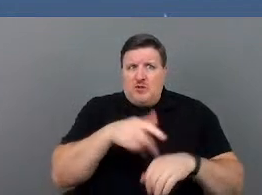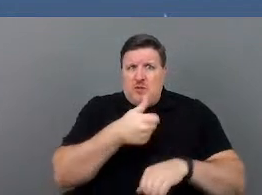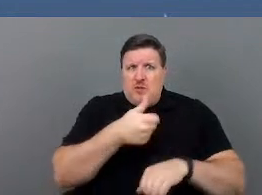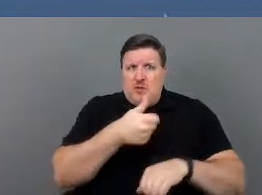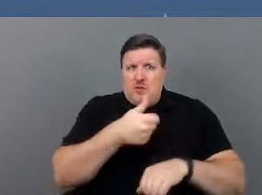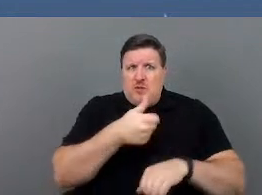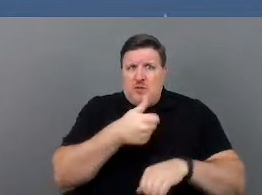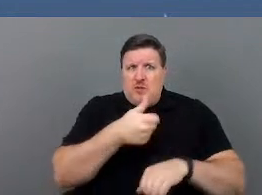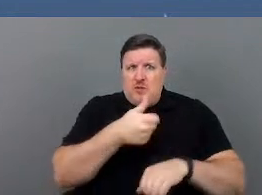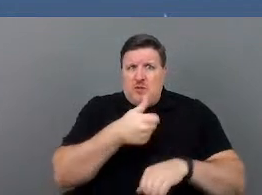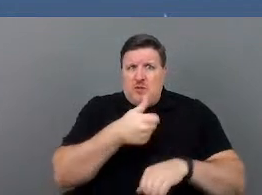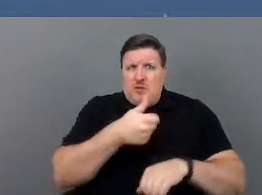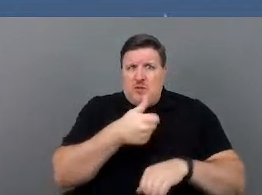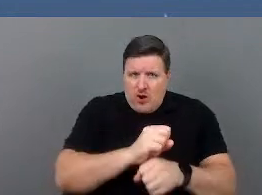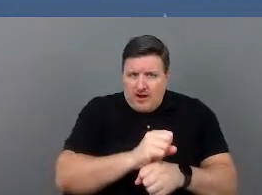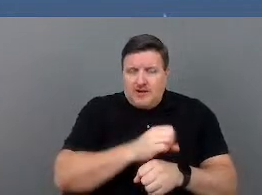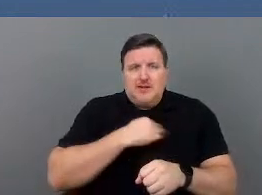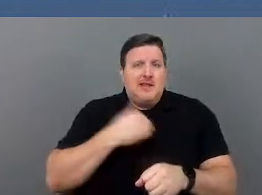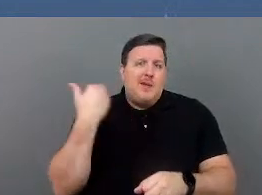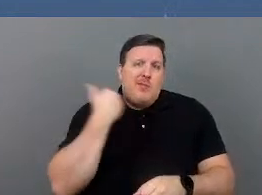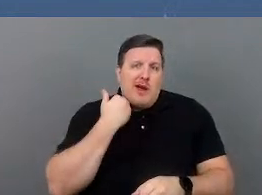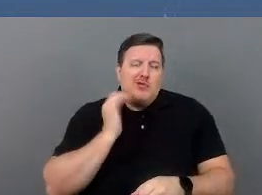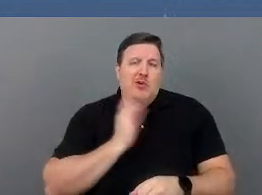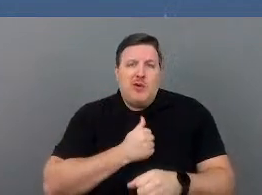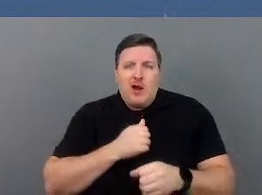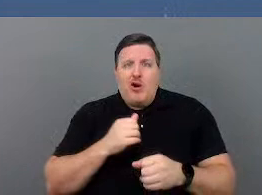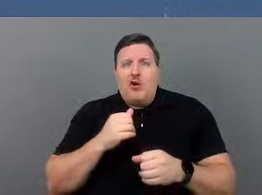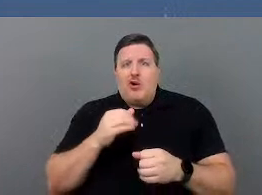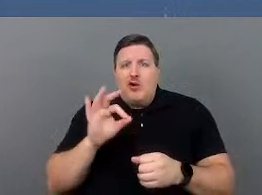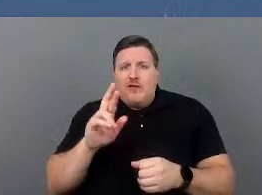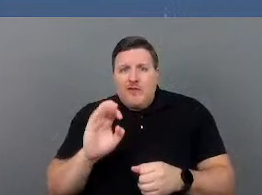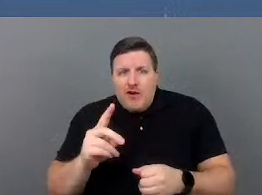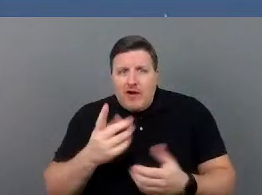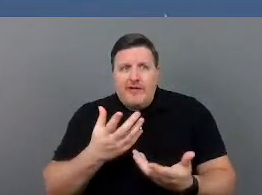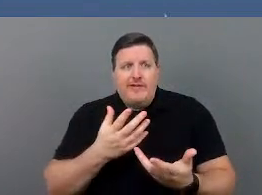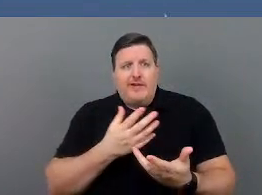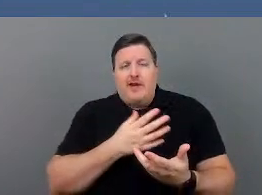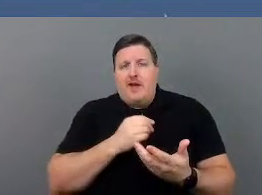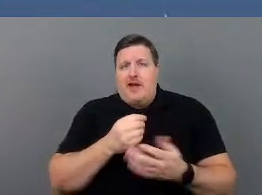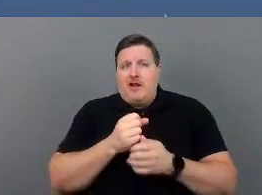TAX LEVY WOULDN'T YOU DEMAND THE HEAD OF THE DEPARTMENT TO AT LEAST COME AND EXPLAIN SOME